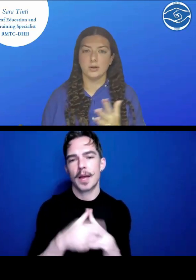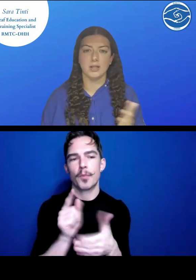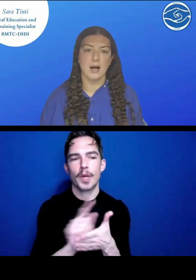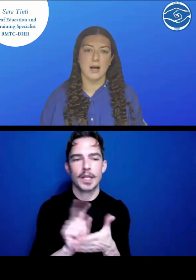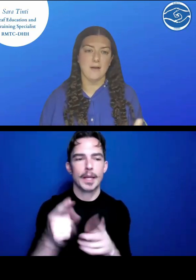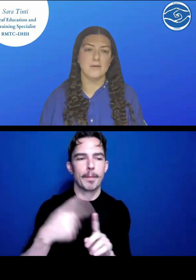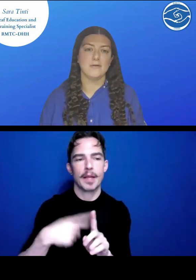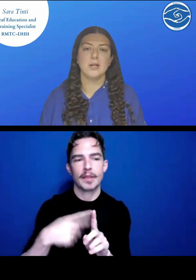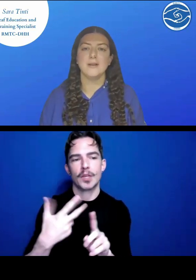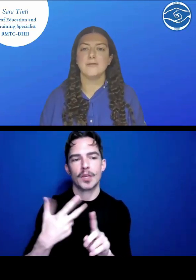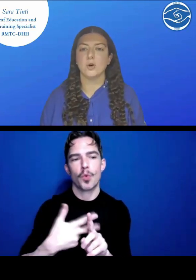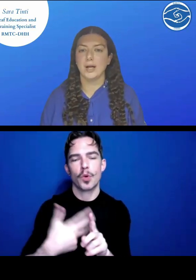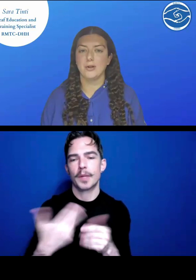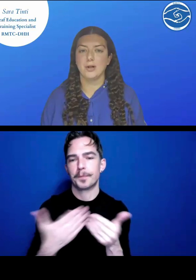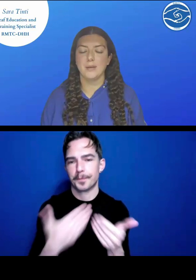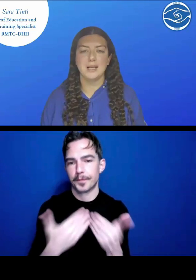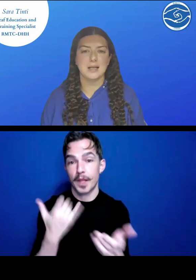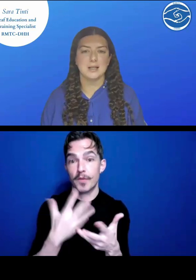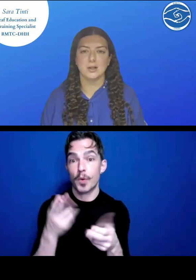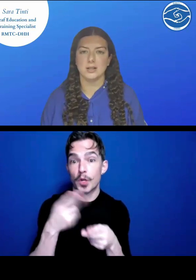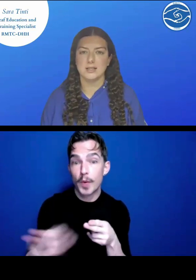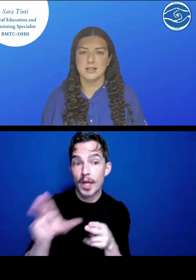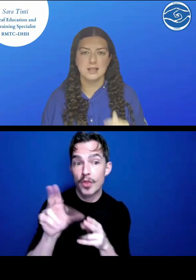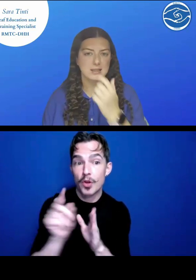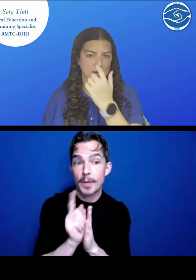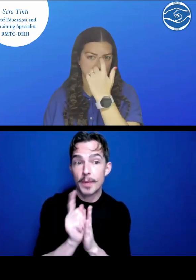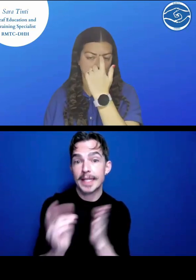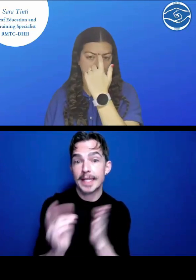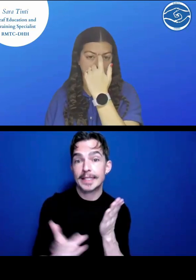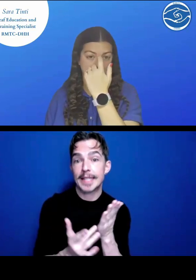quarterly, what have you. If you're looking for a quick 30-minute technical assistance, it's going to